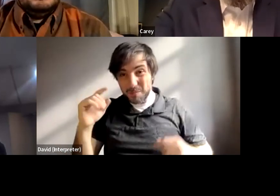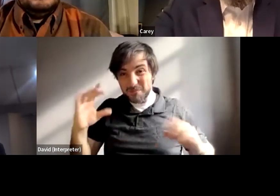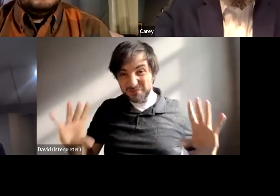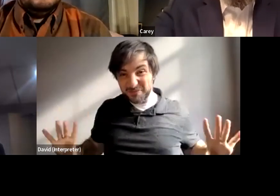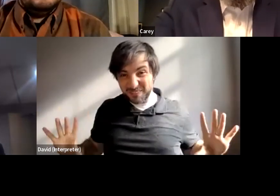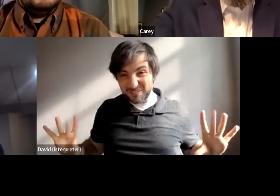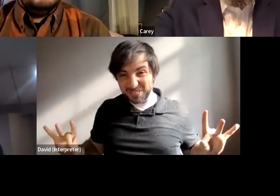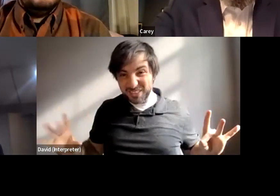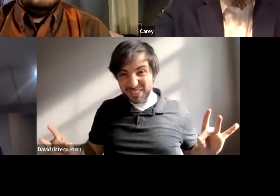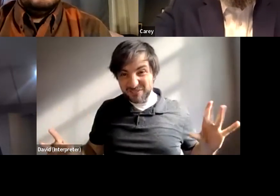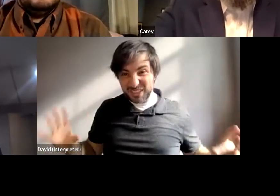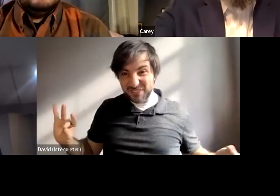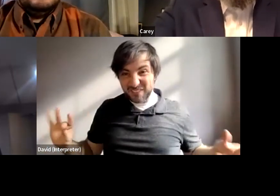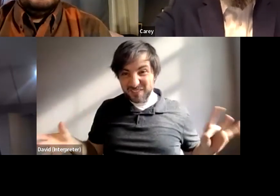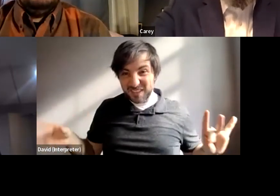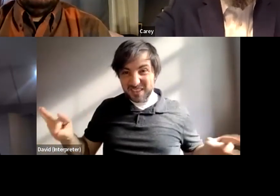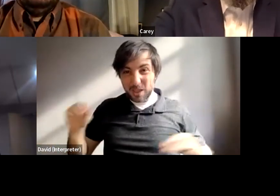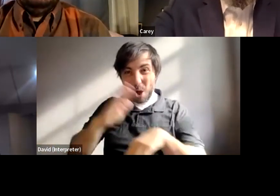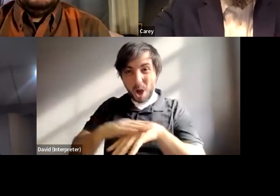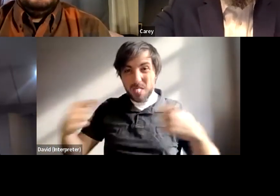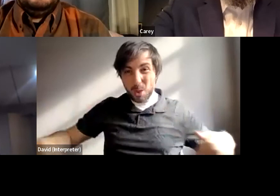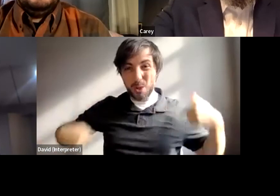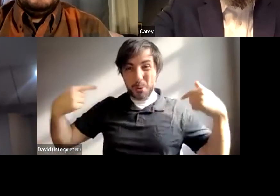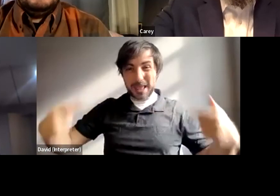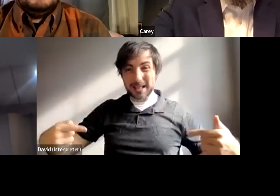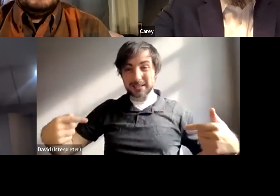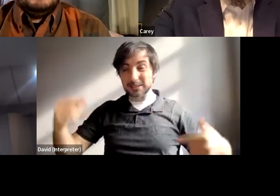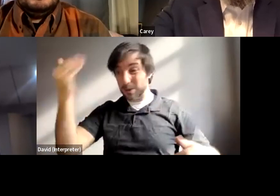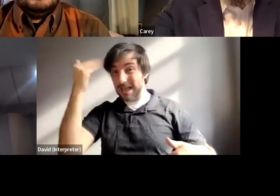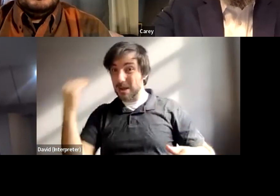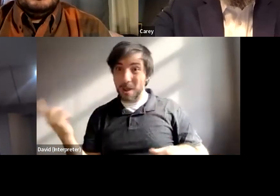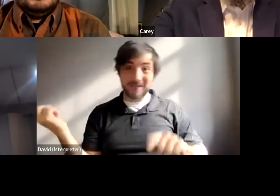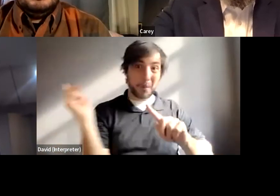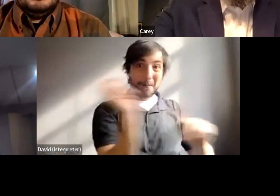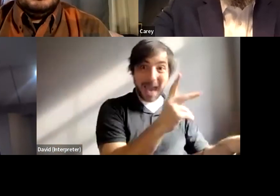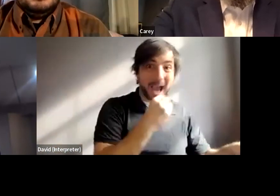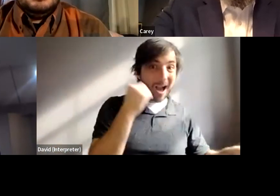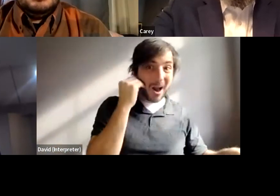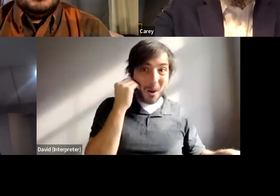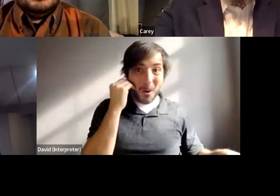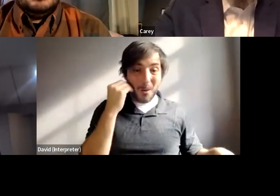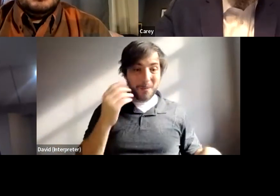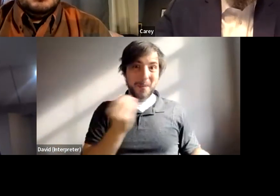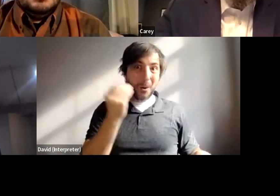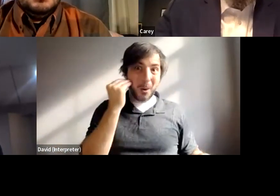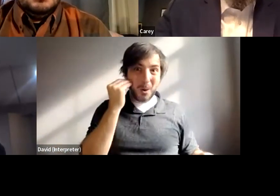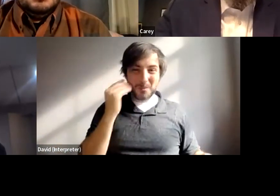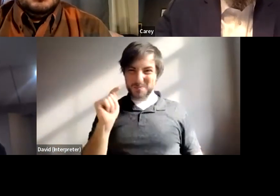his house later that night. That thought of my gosh , I wouldn't want to put my